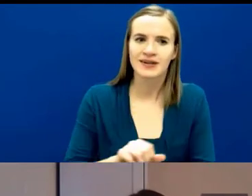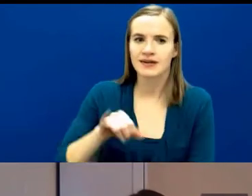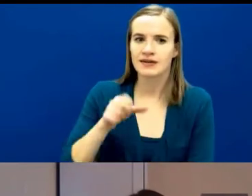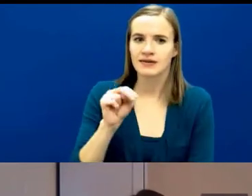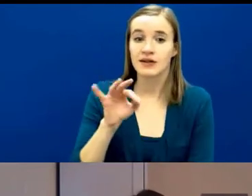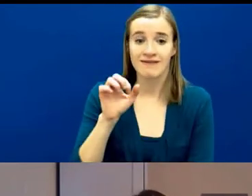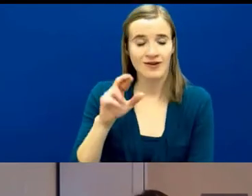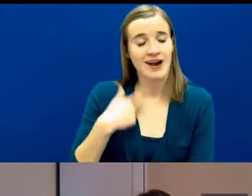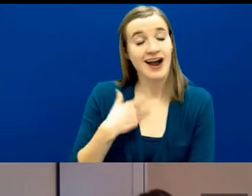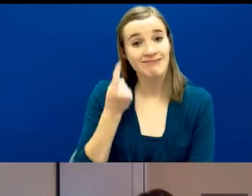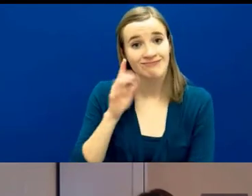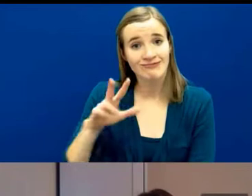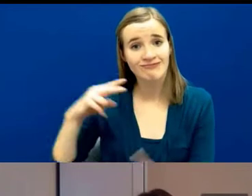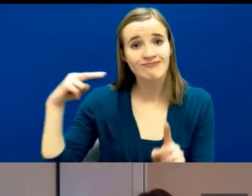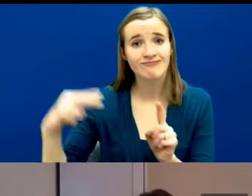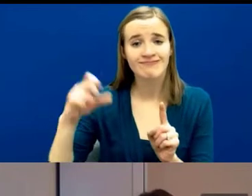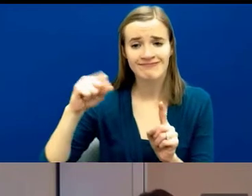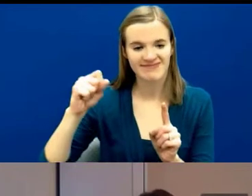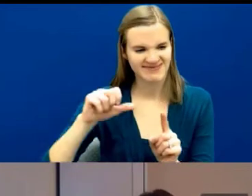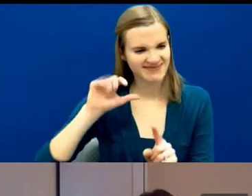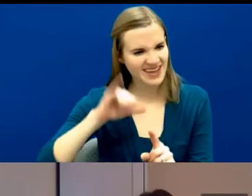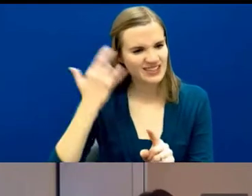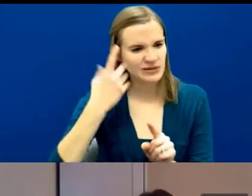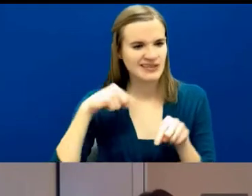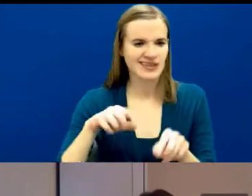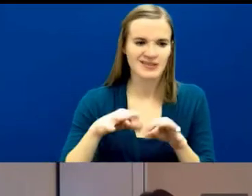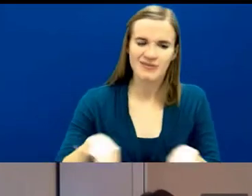the reason why it was so important to me, to have it be used as a teaching